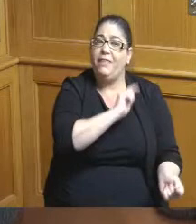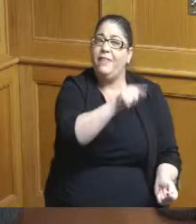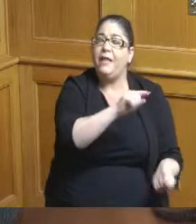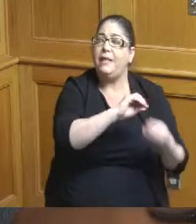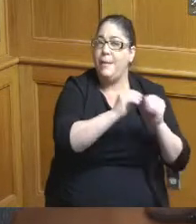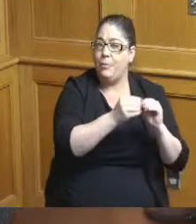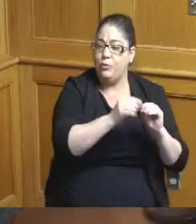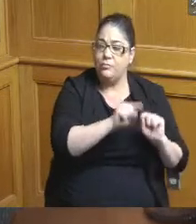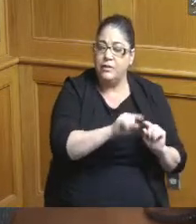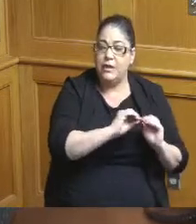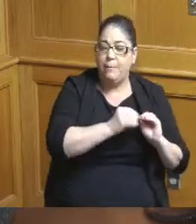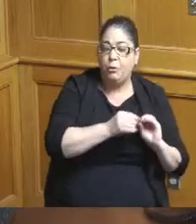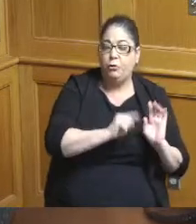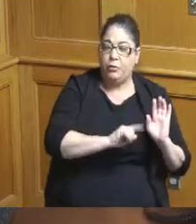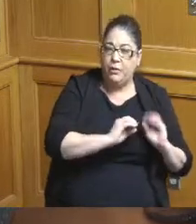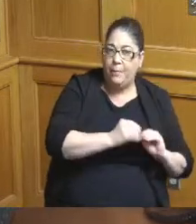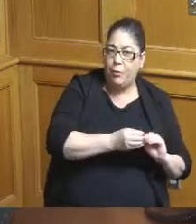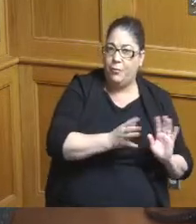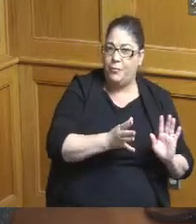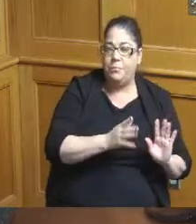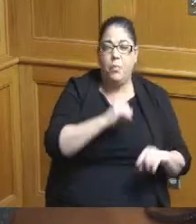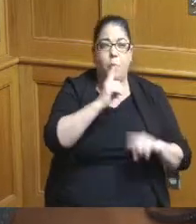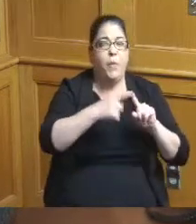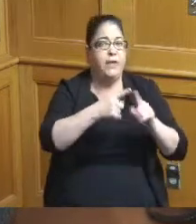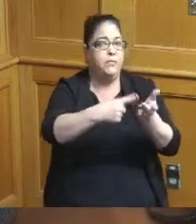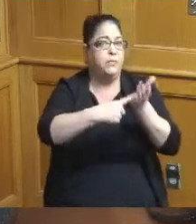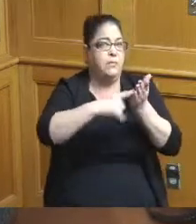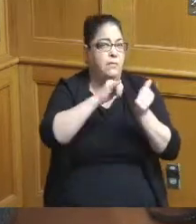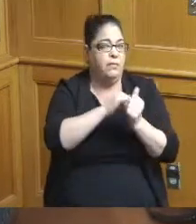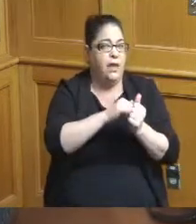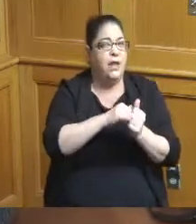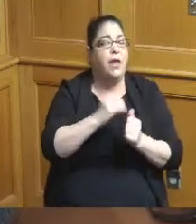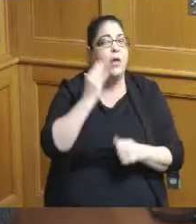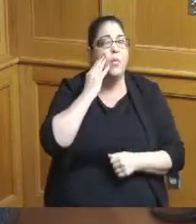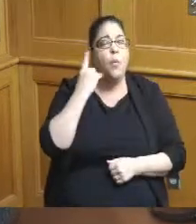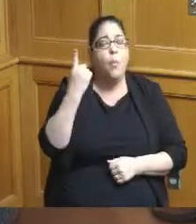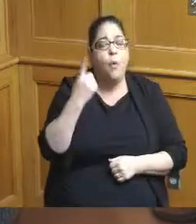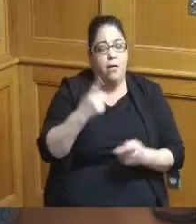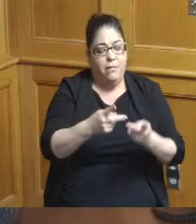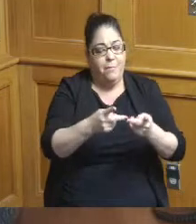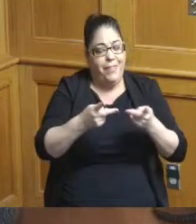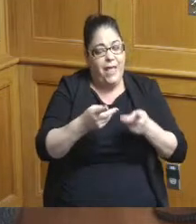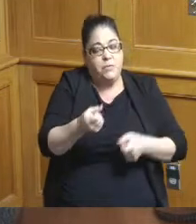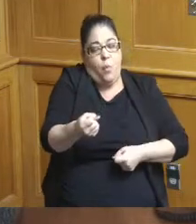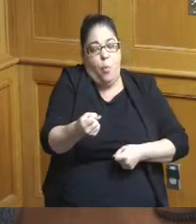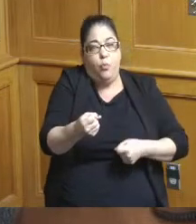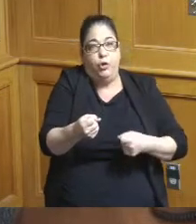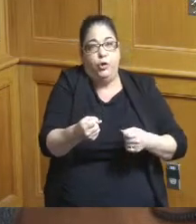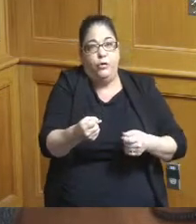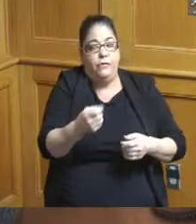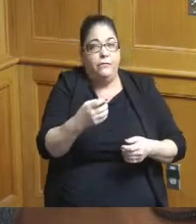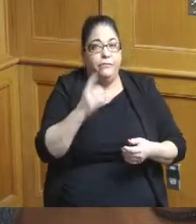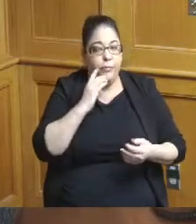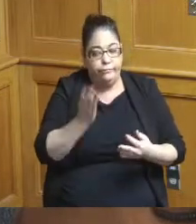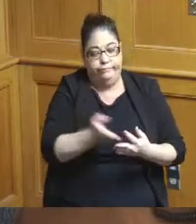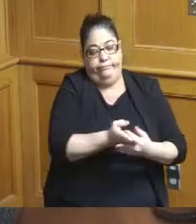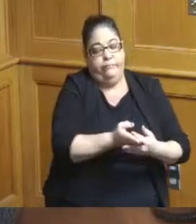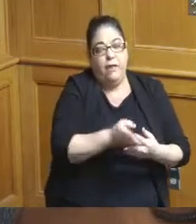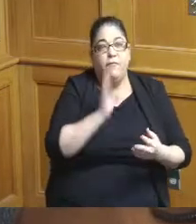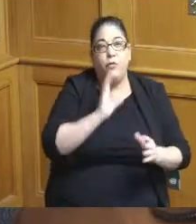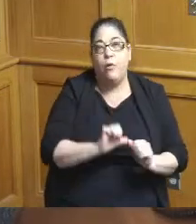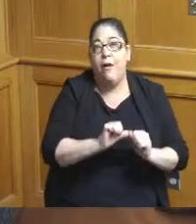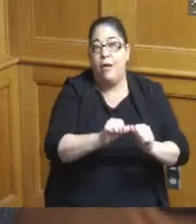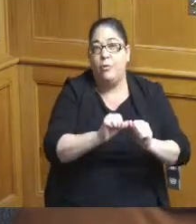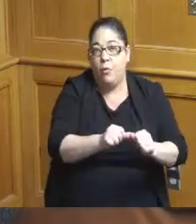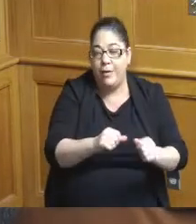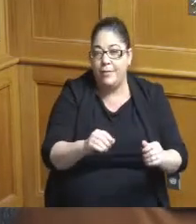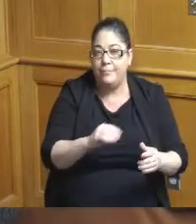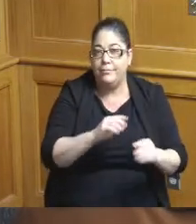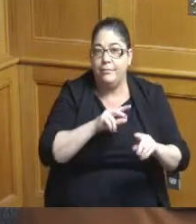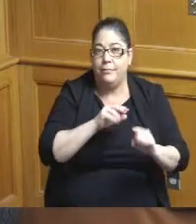so I don't know when we do that I know that there was a placeholder for ongoing maintenance and not